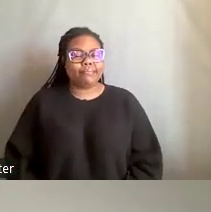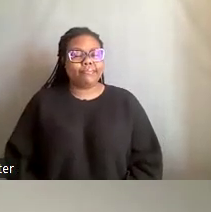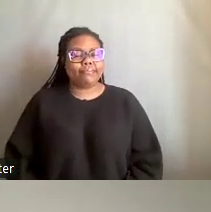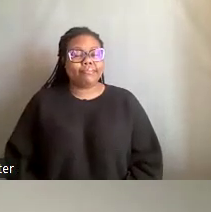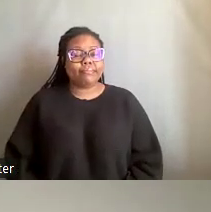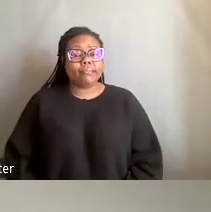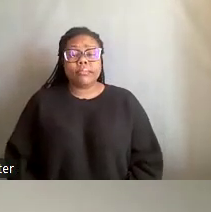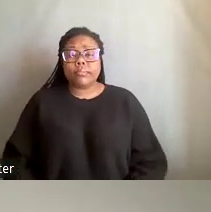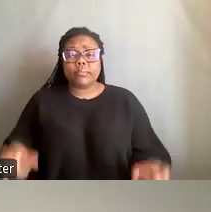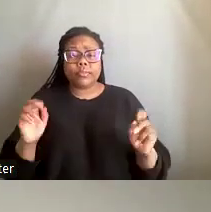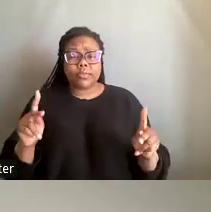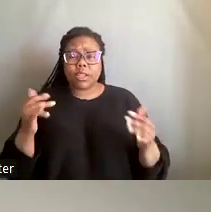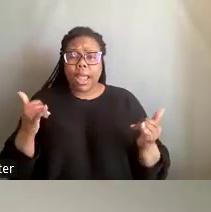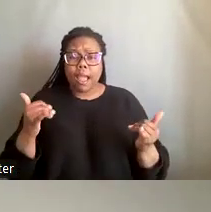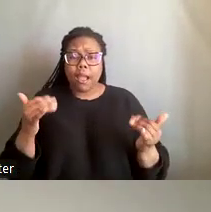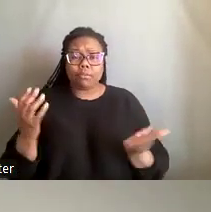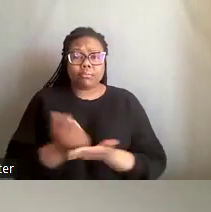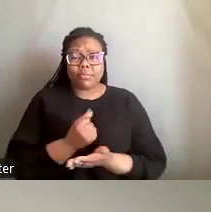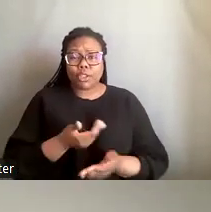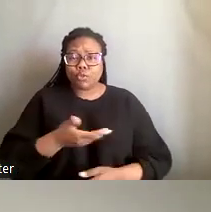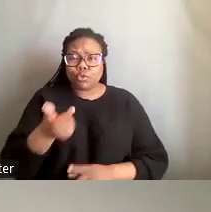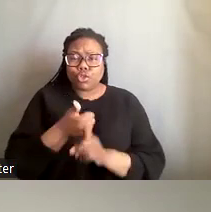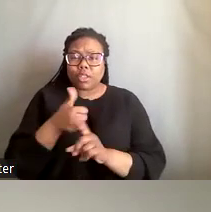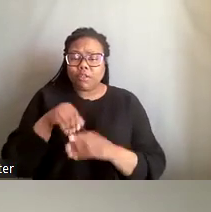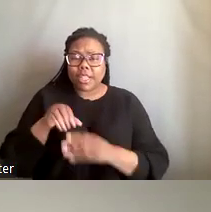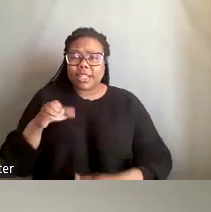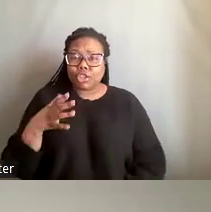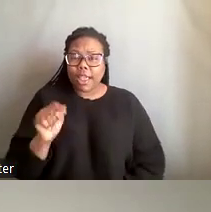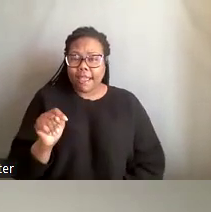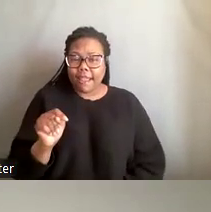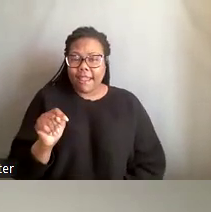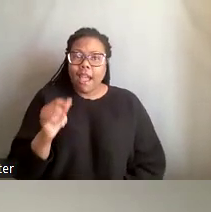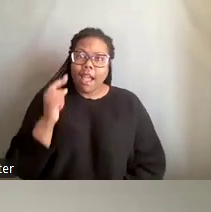shoulder length brown hair, and you can see my living room behind me. So I want to ask people to introduce themselves